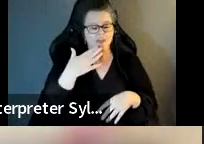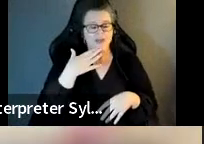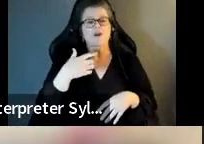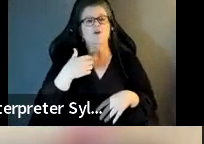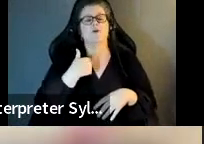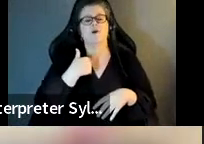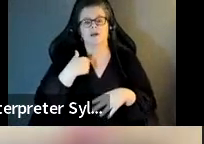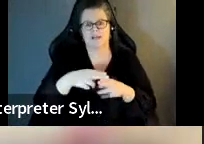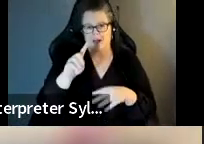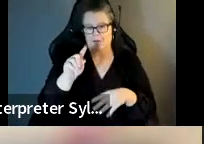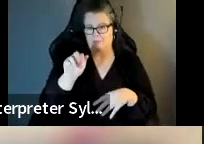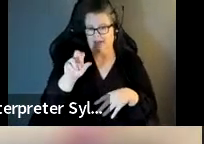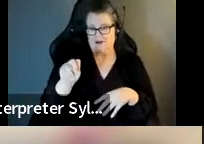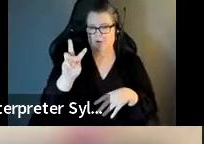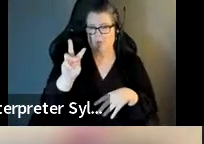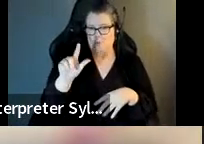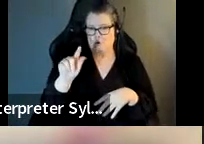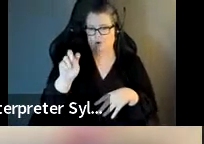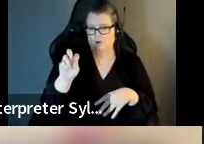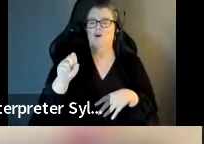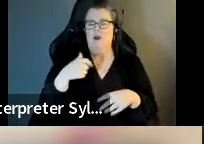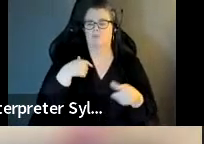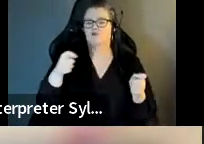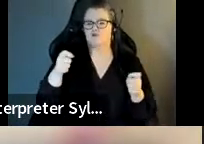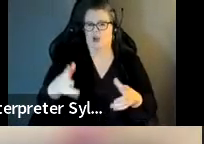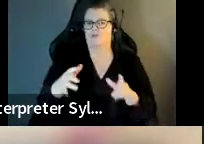I'm the Director of Engineering for MTI.